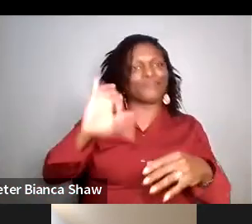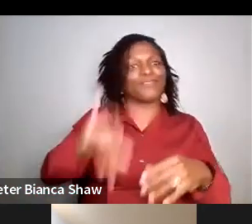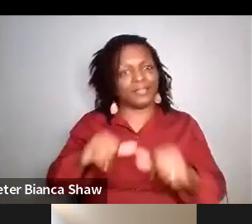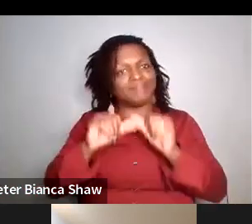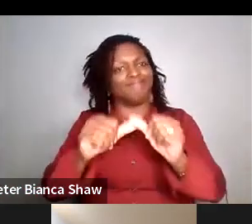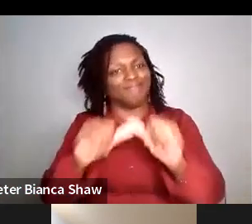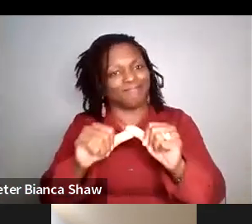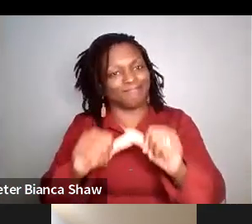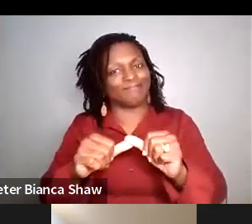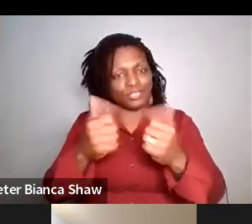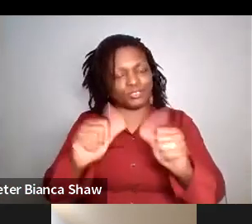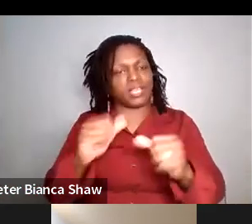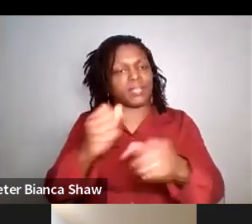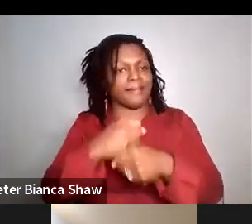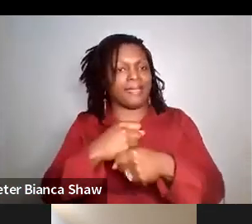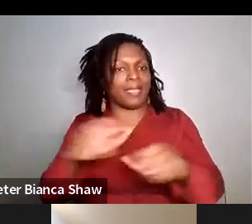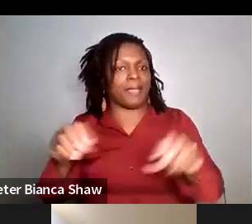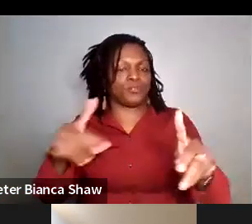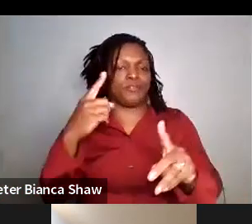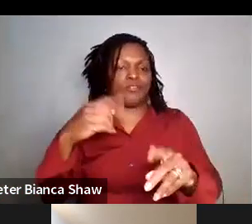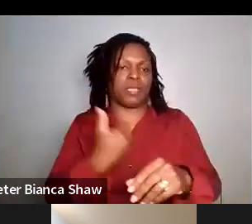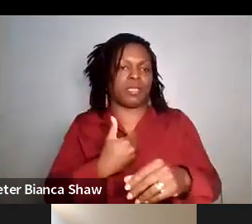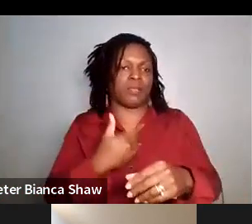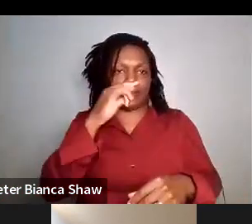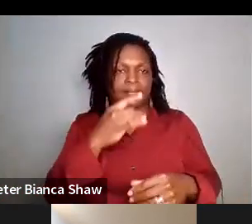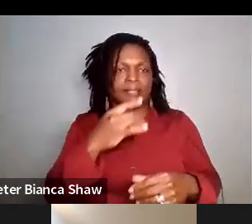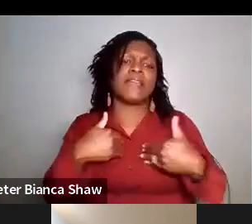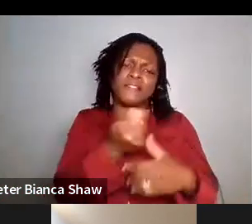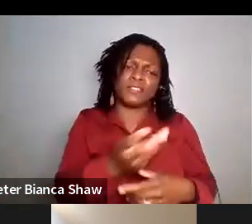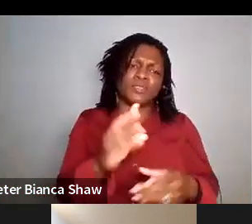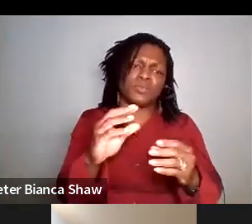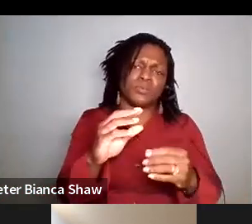For them. Oh, and at least I have a few more years so we get to a point where he'll be working.